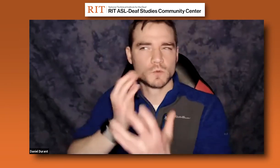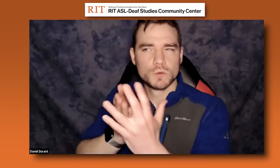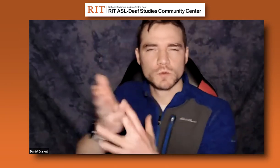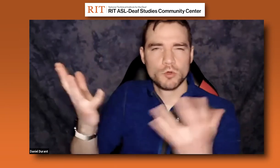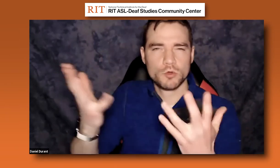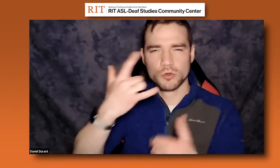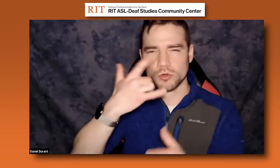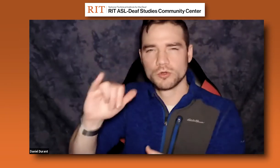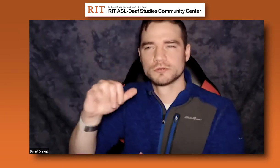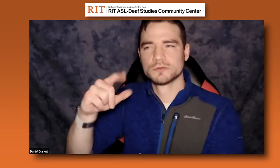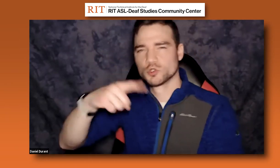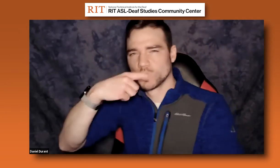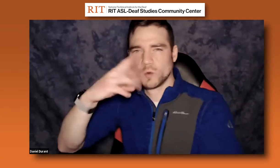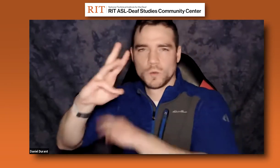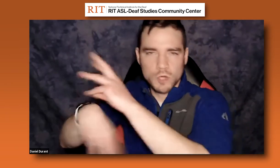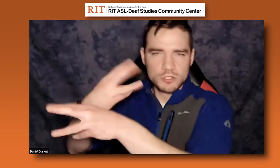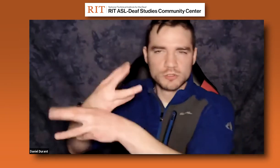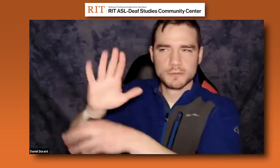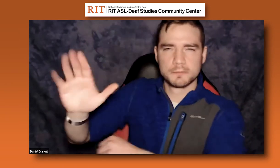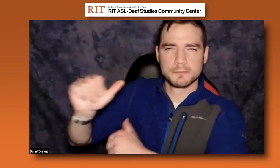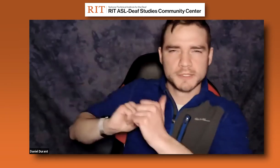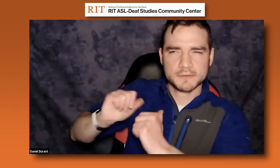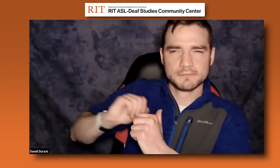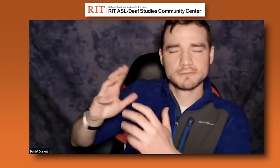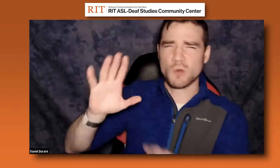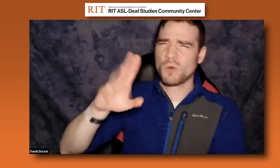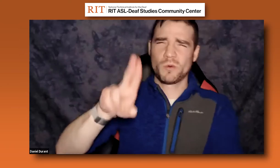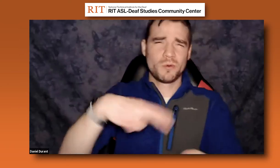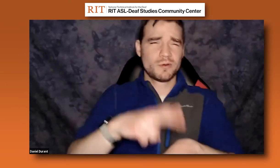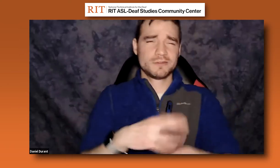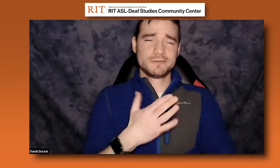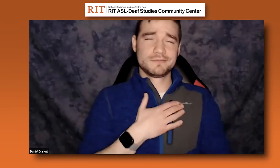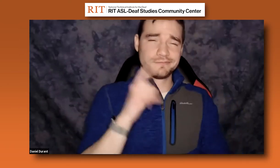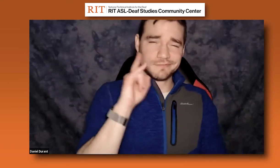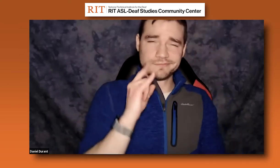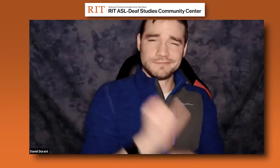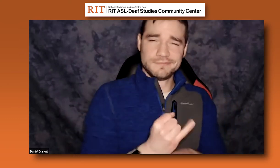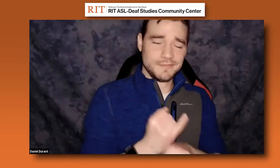the experience of working with a company of all hearing people.